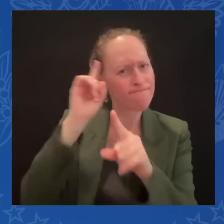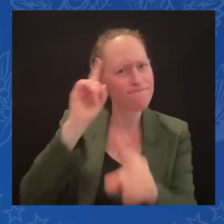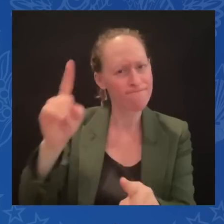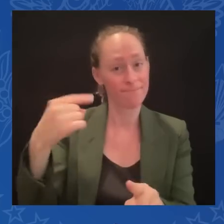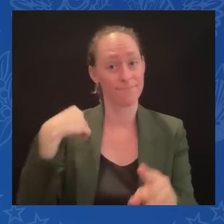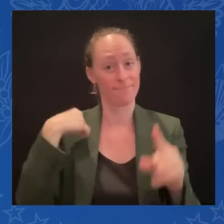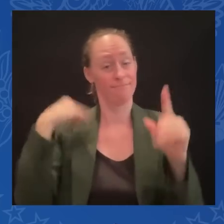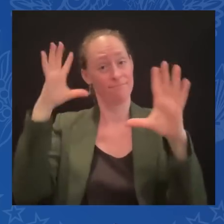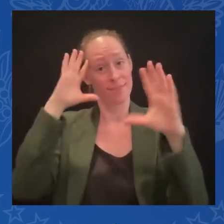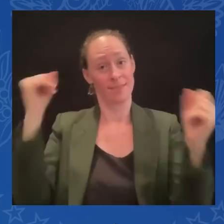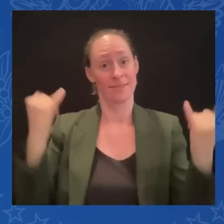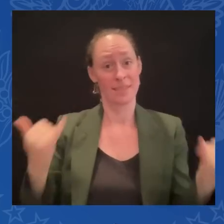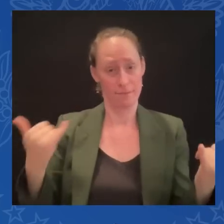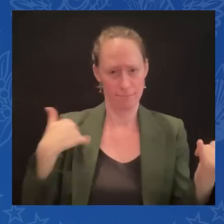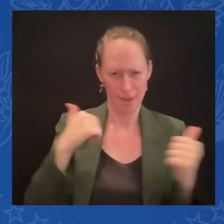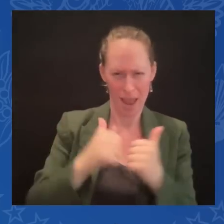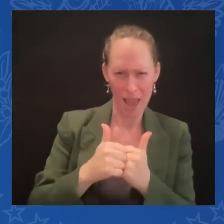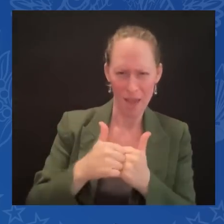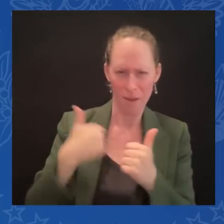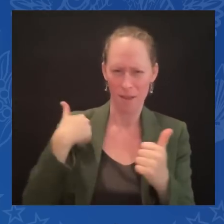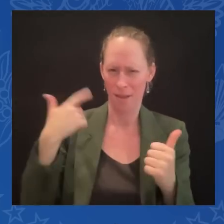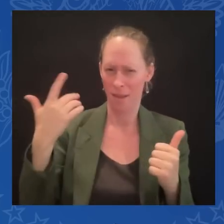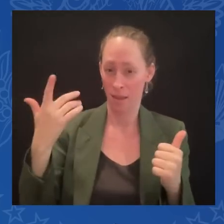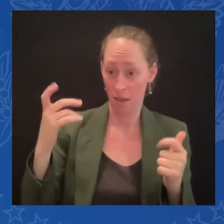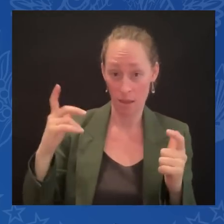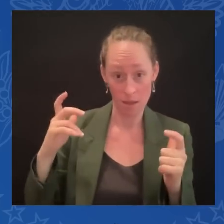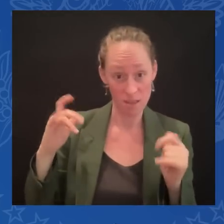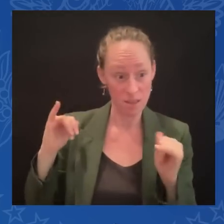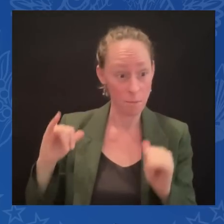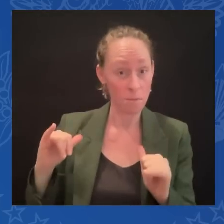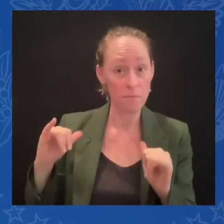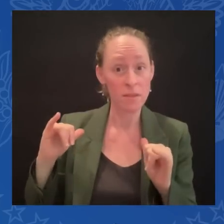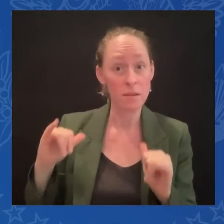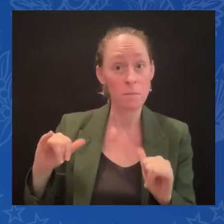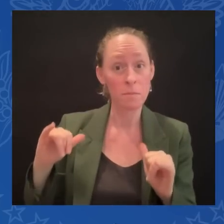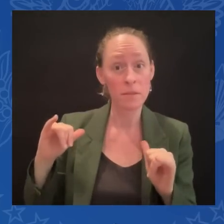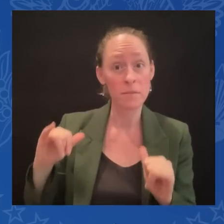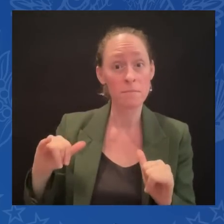a policy that's failed us time and again -- that grew inequality,